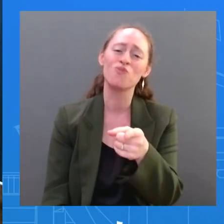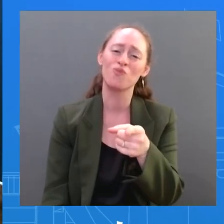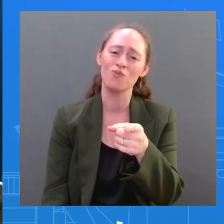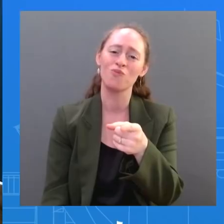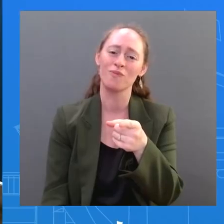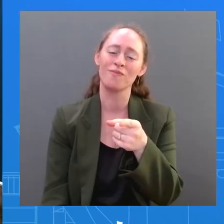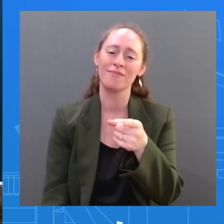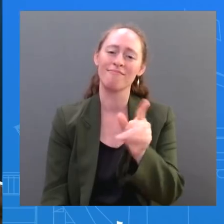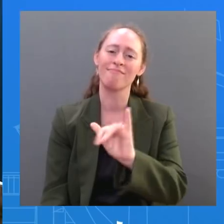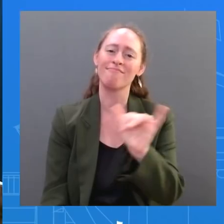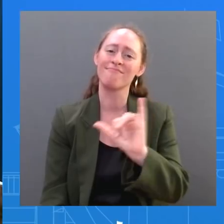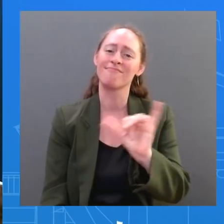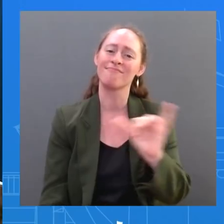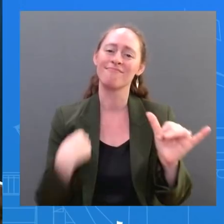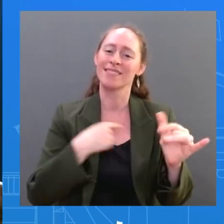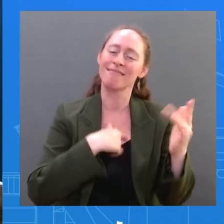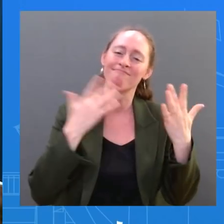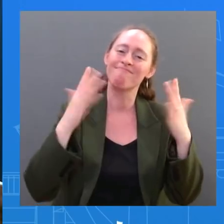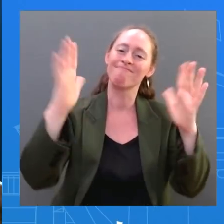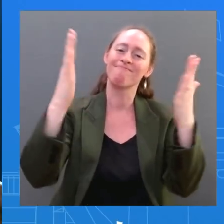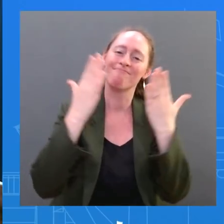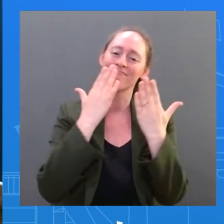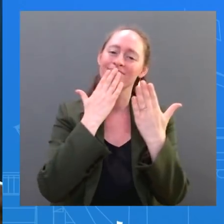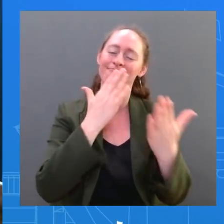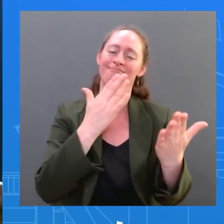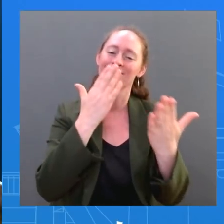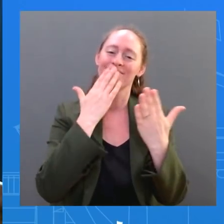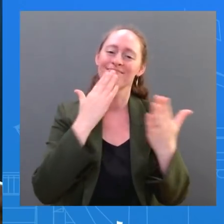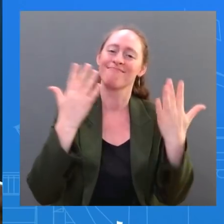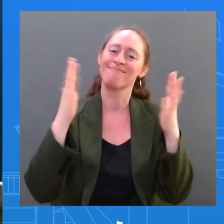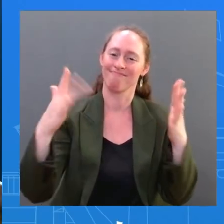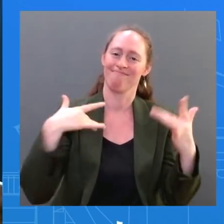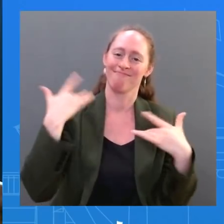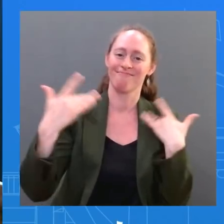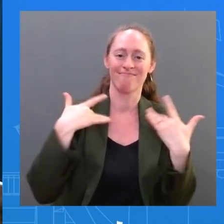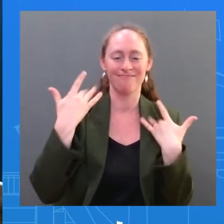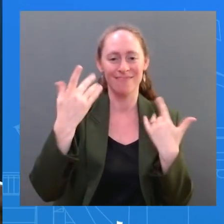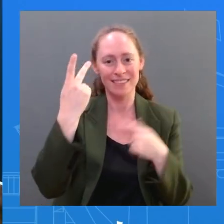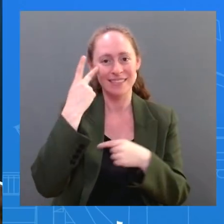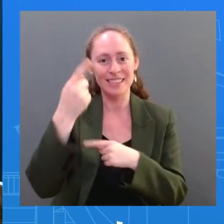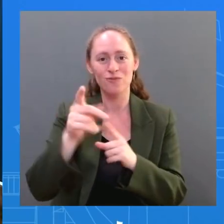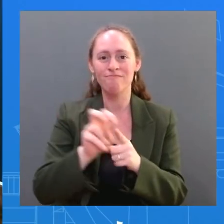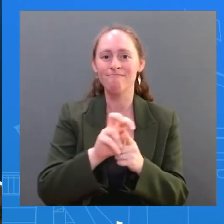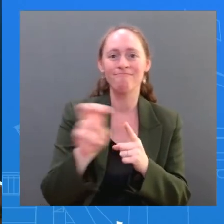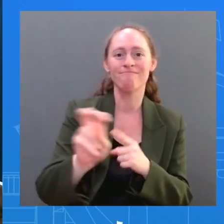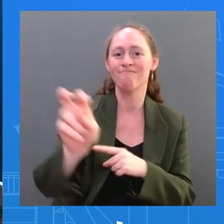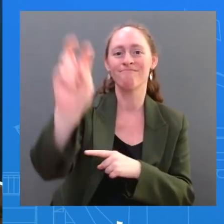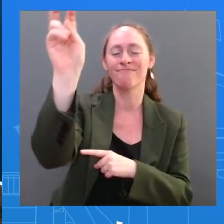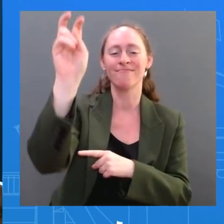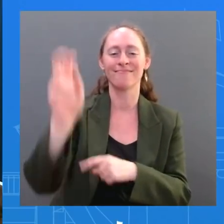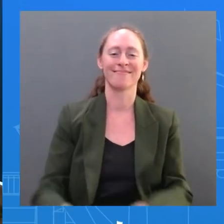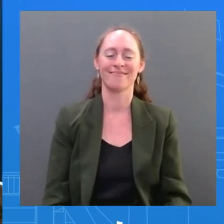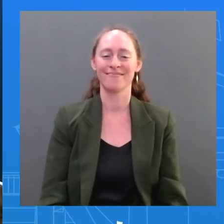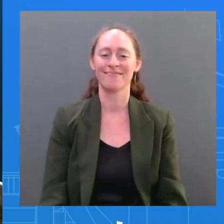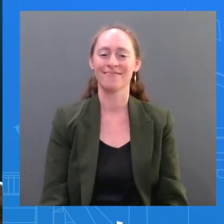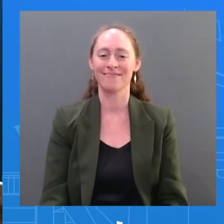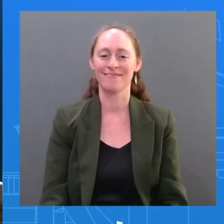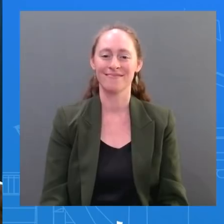go and do really amazing and great things. And as I said, today is her last day. And we love you, Angela. Thank you.